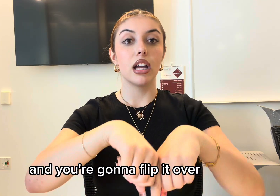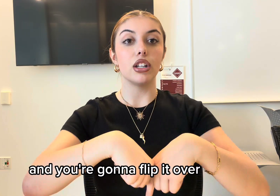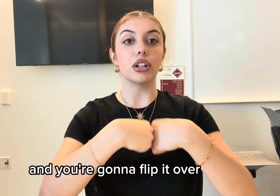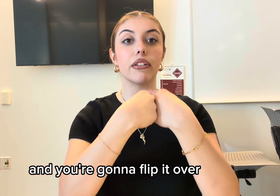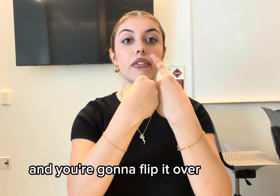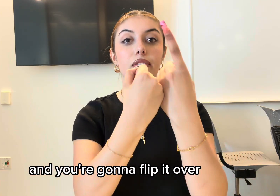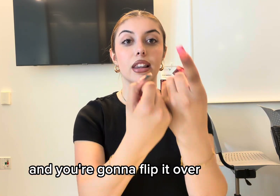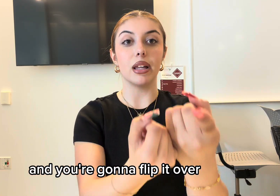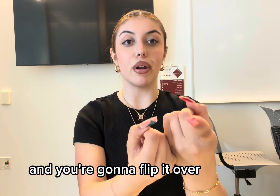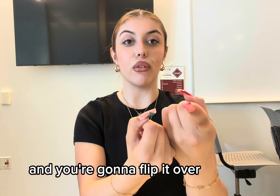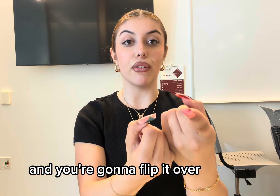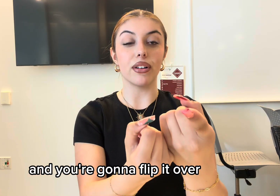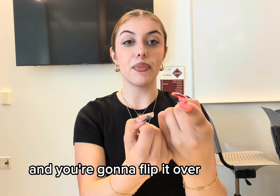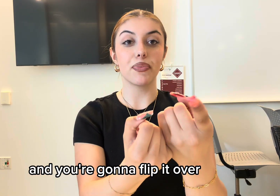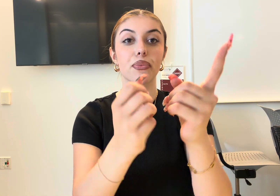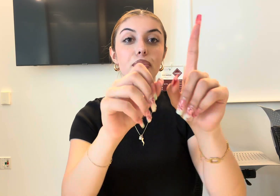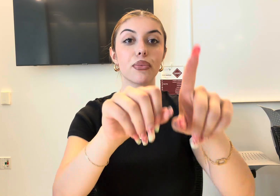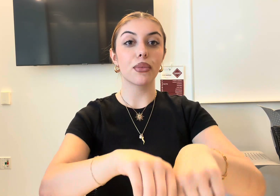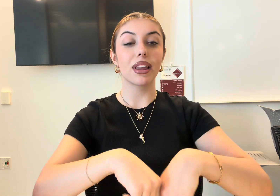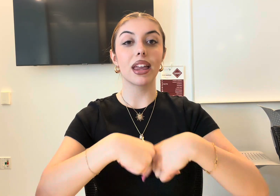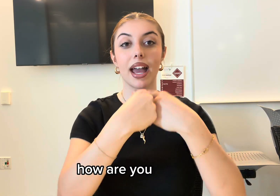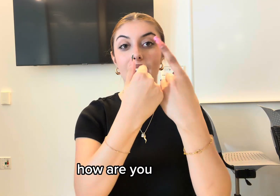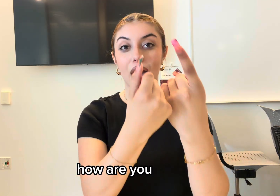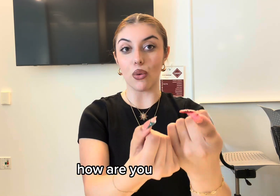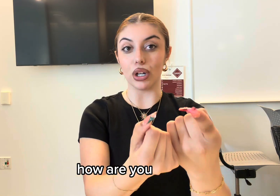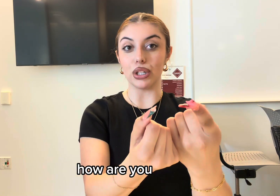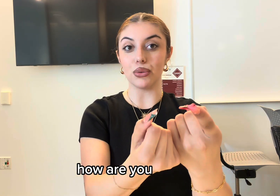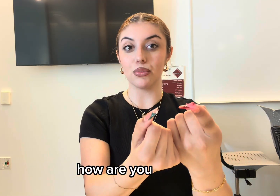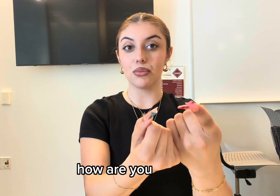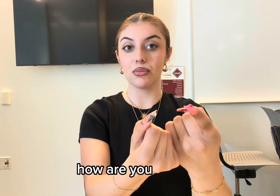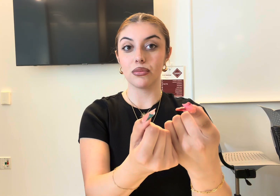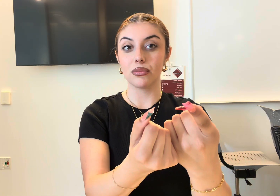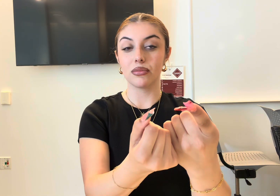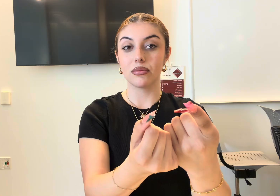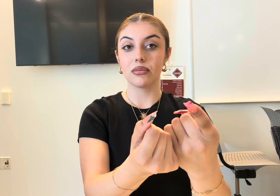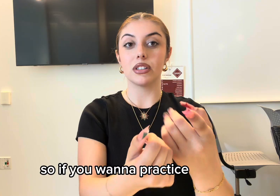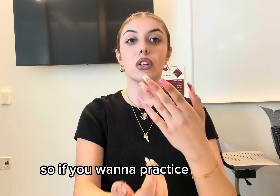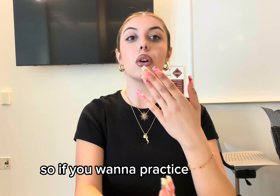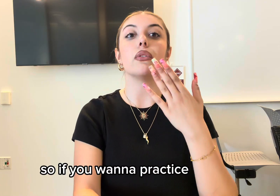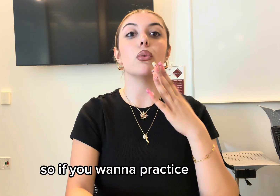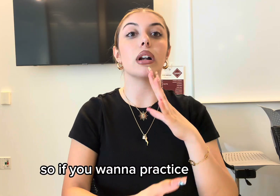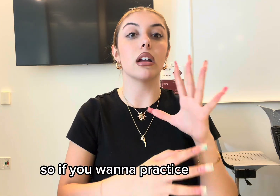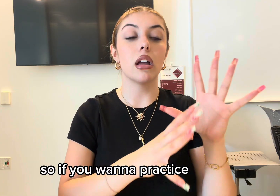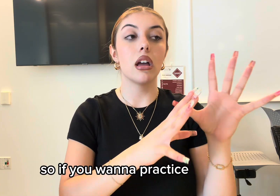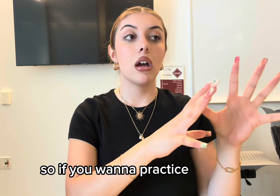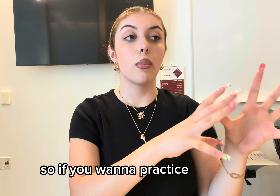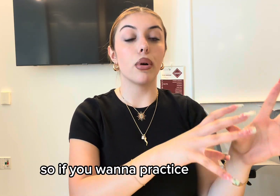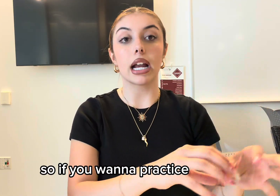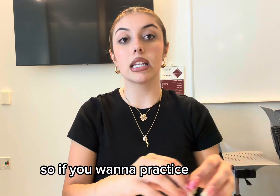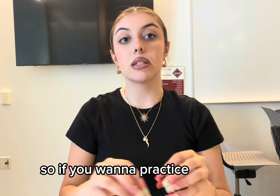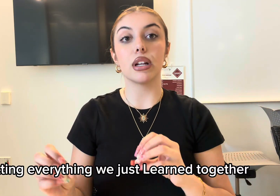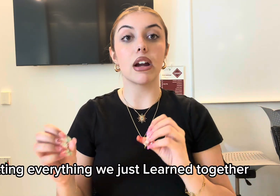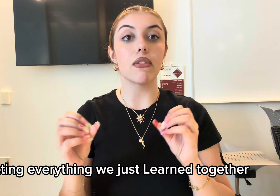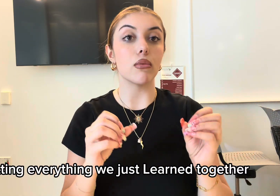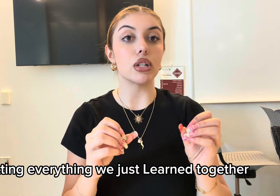and you're going to flip it over. How are you? So, if you want to practice putting everything we